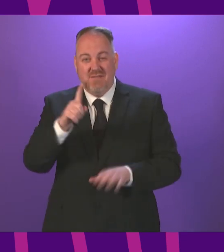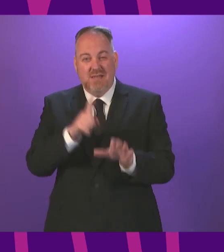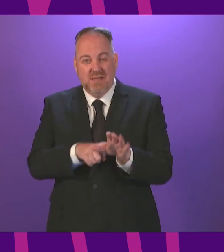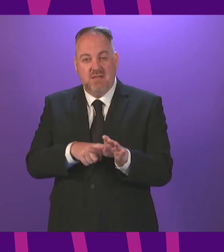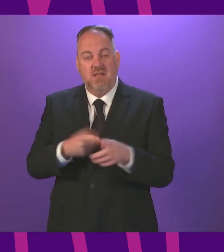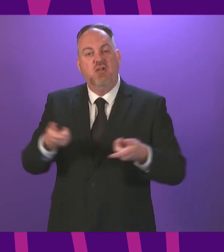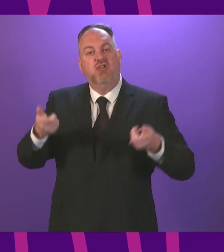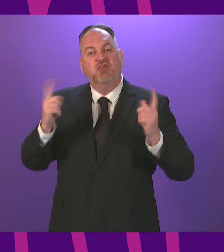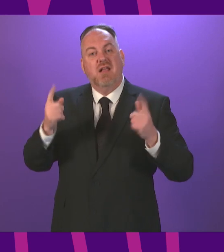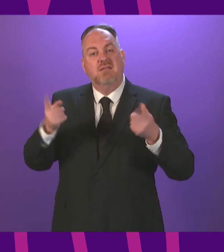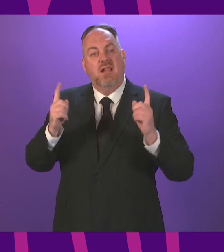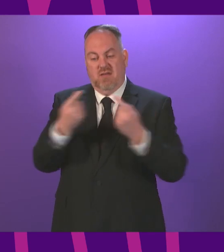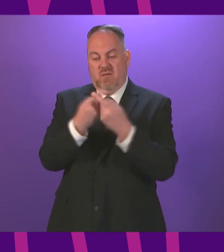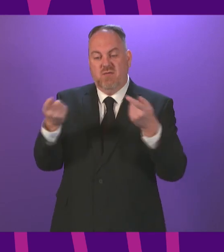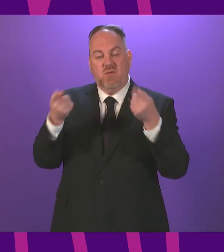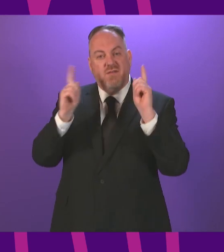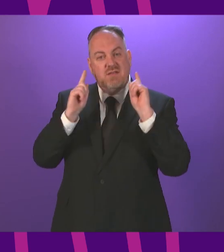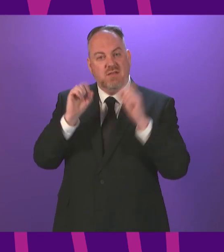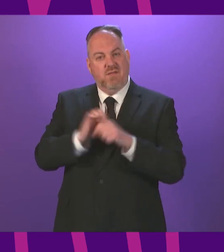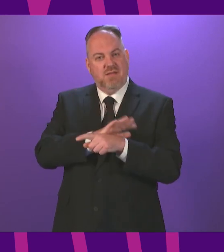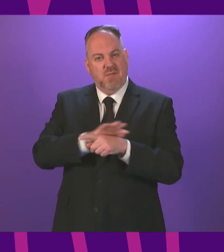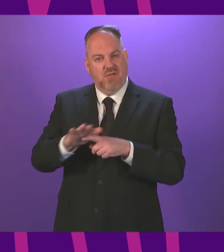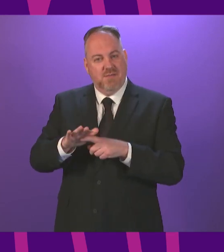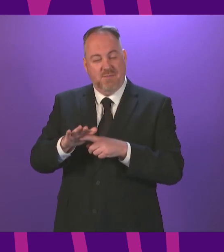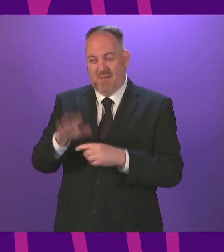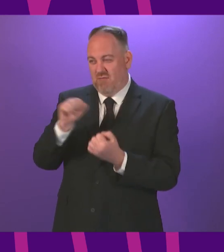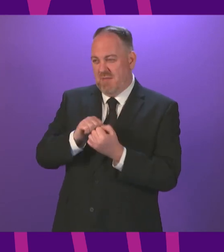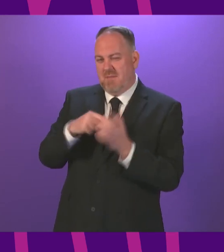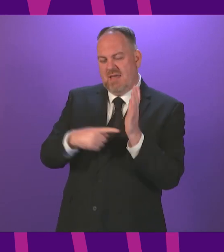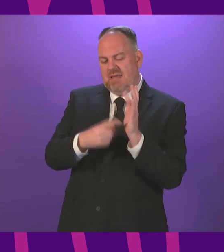University of Edinburgh. As former principal Timothy O’Shea remembers, although the duke